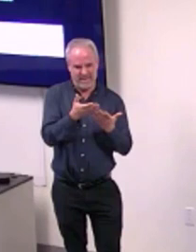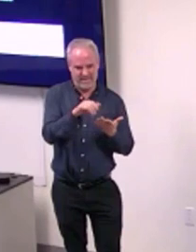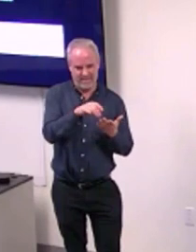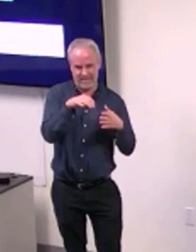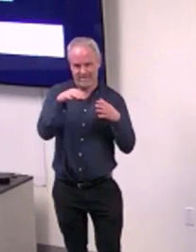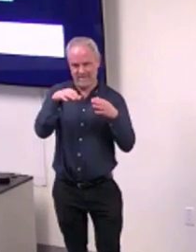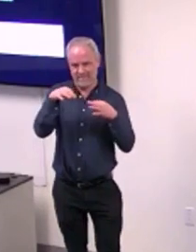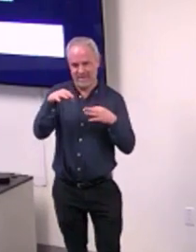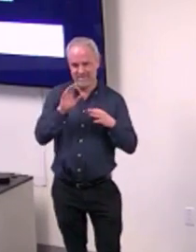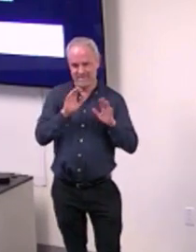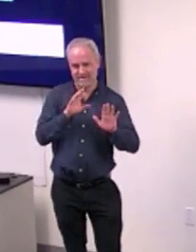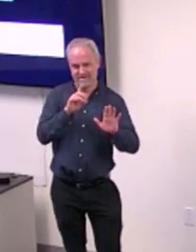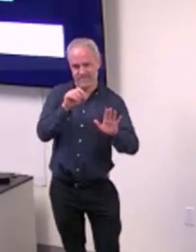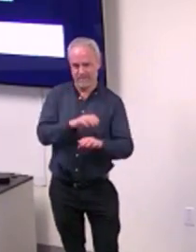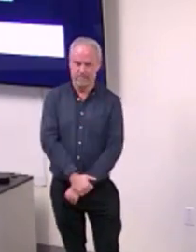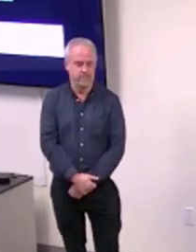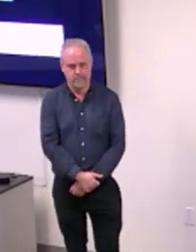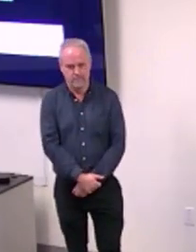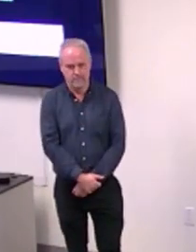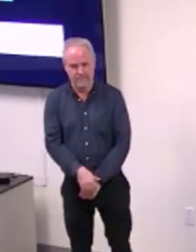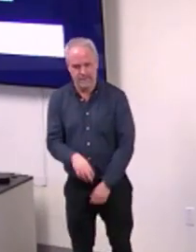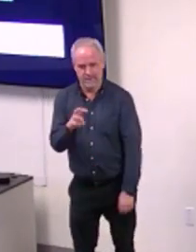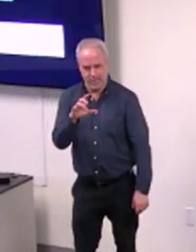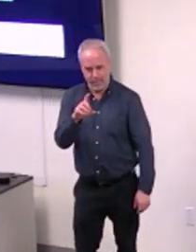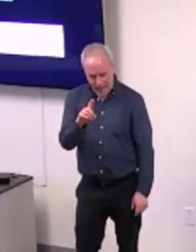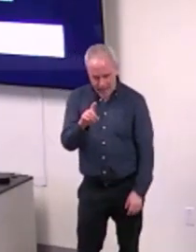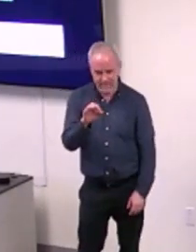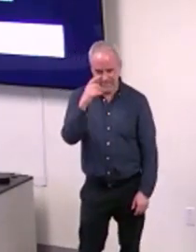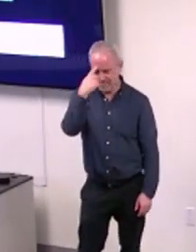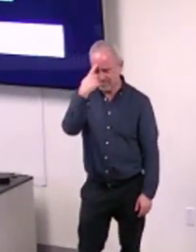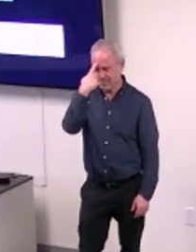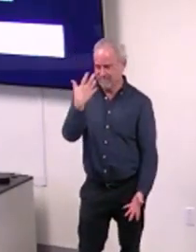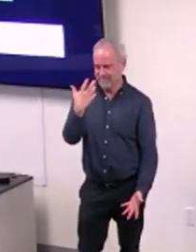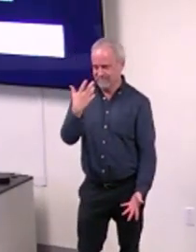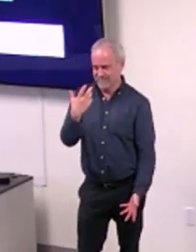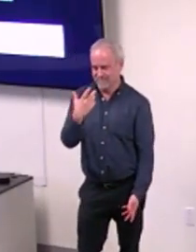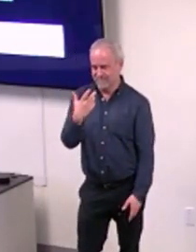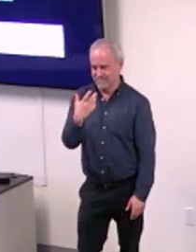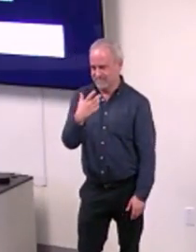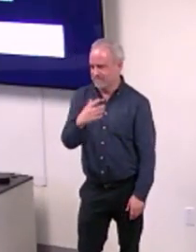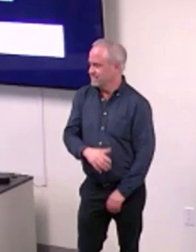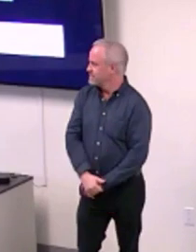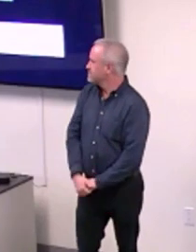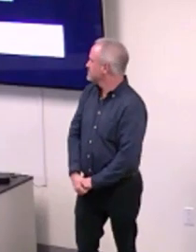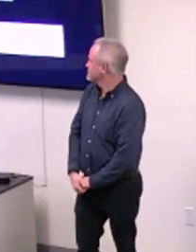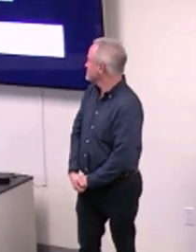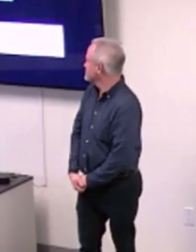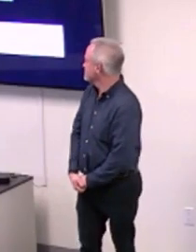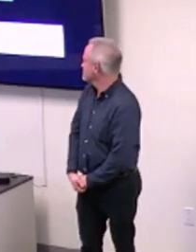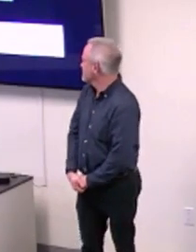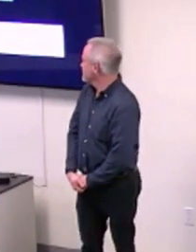It's wild when you really think about it. I'm going to skip the next slide just because we don't have time.